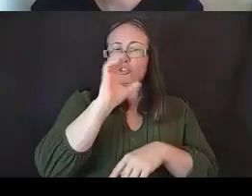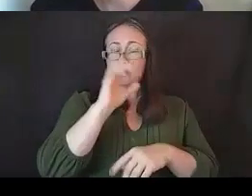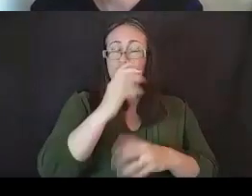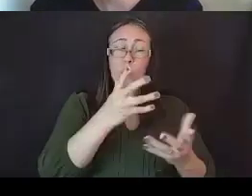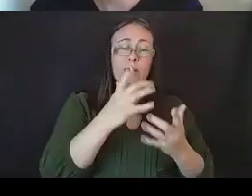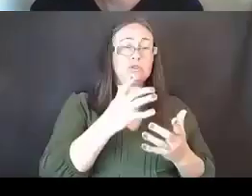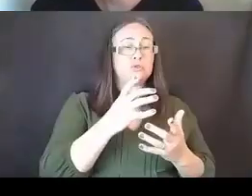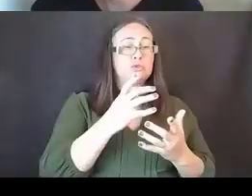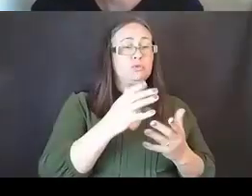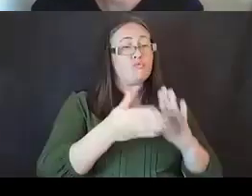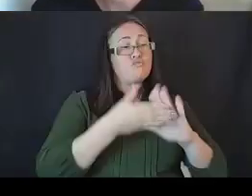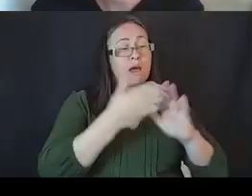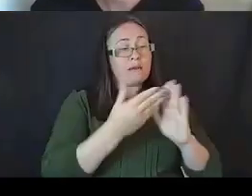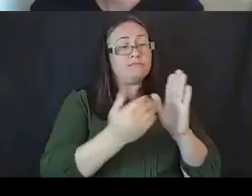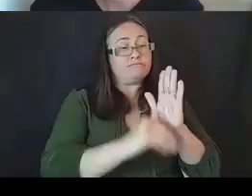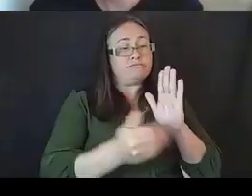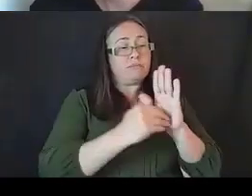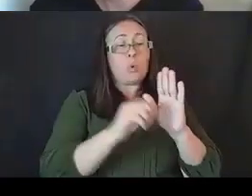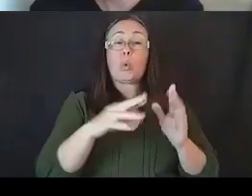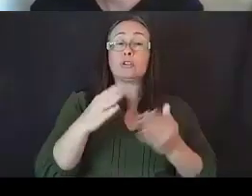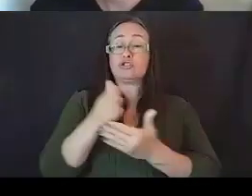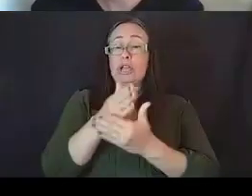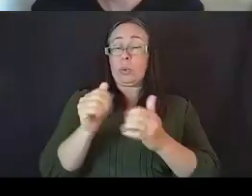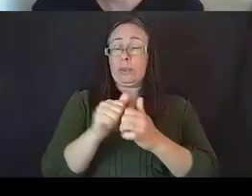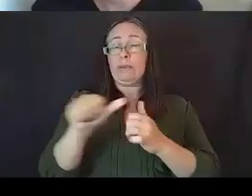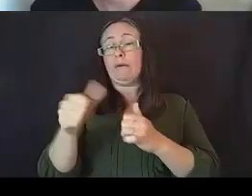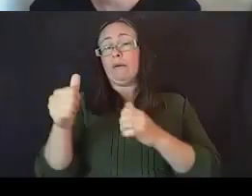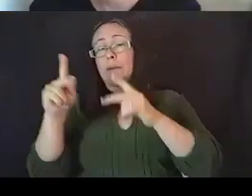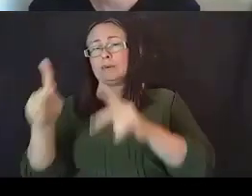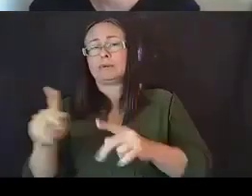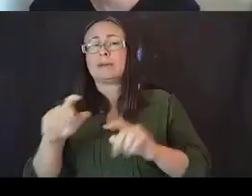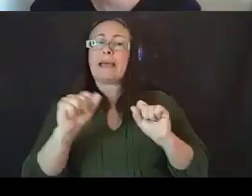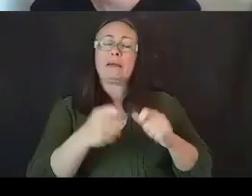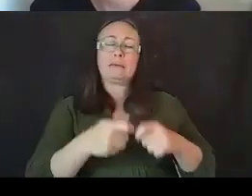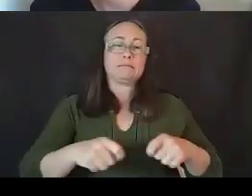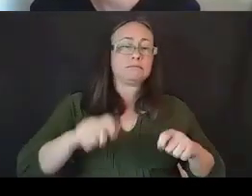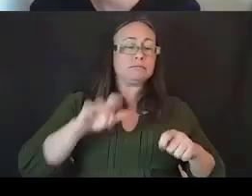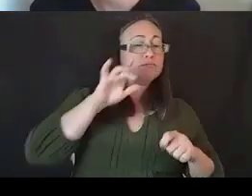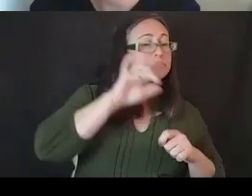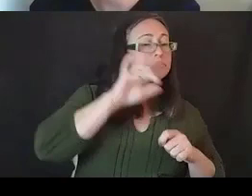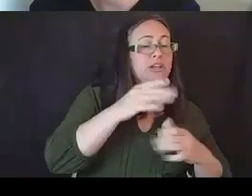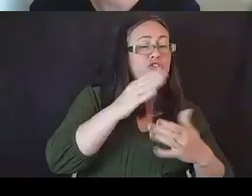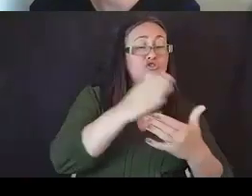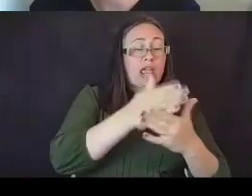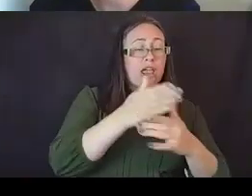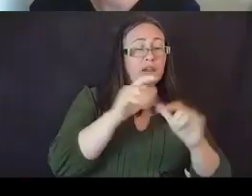or share with a colleague, you can click the share button to bring up a persistent URL that you can click at any time.